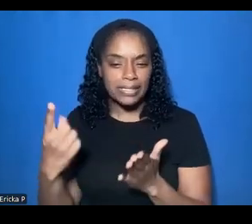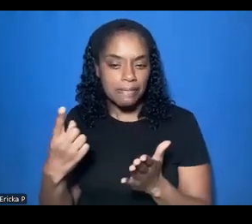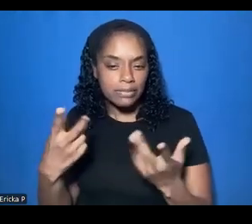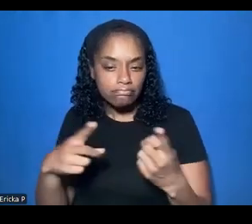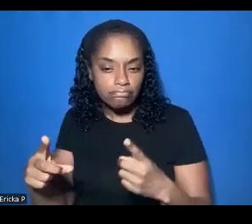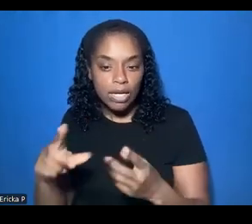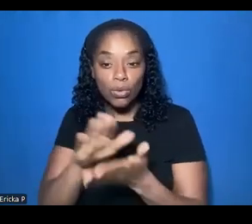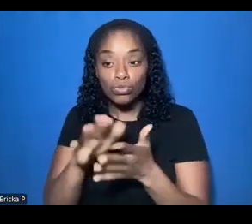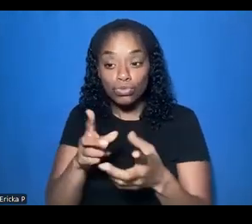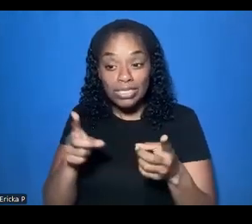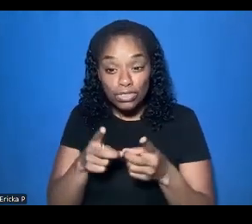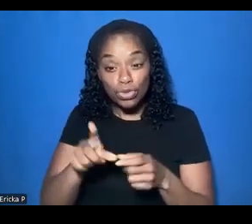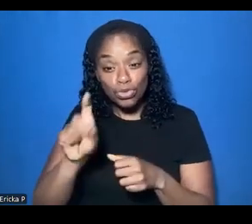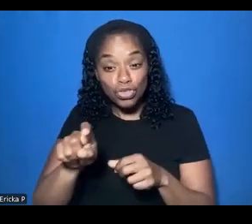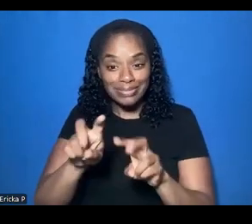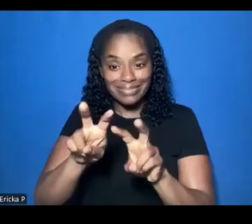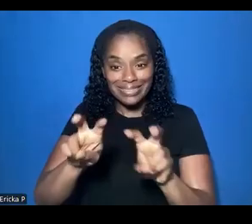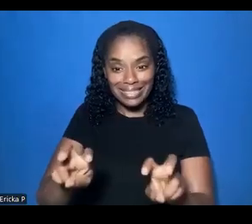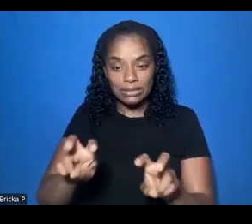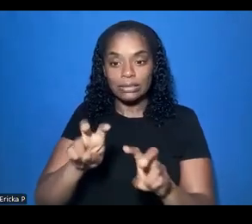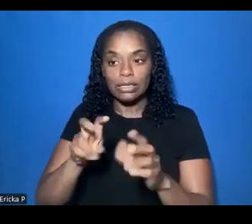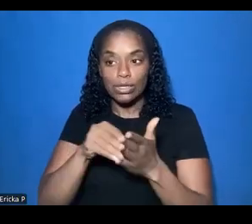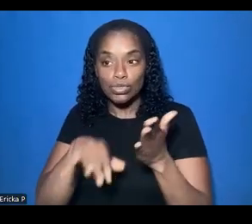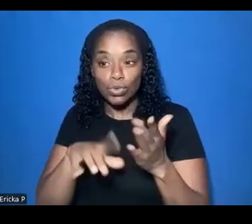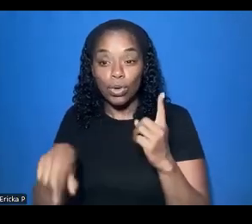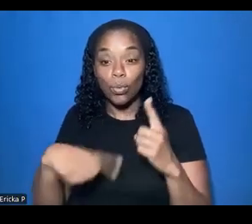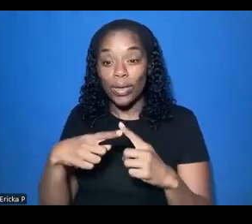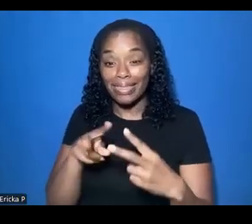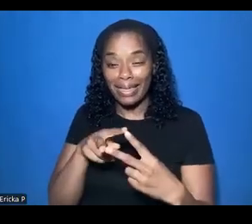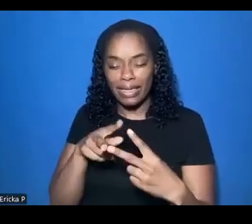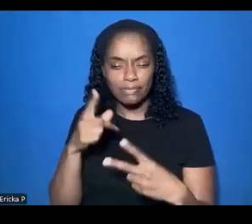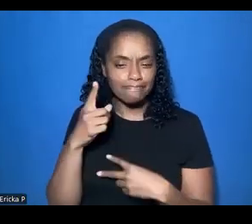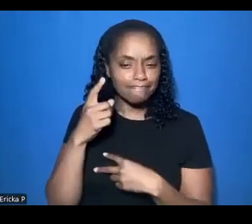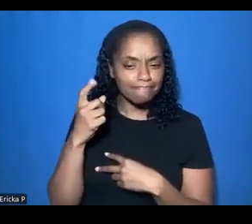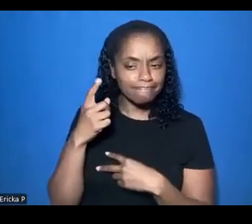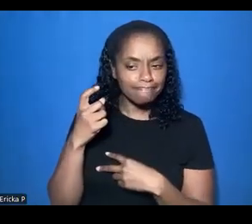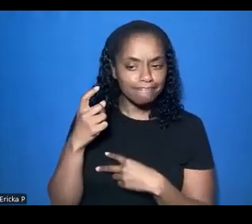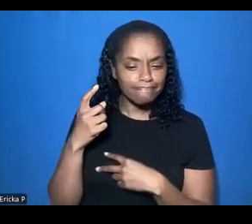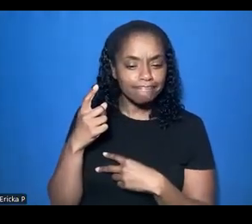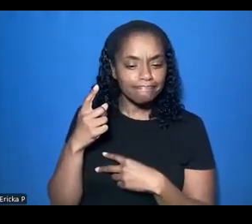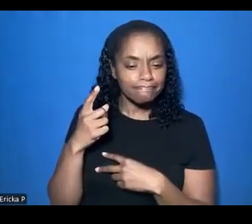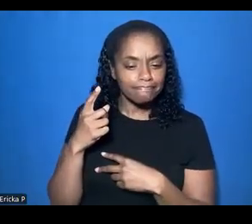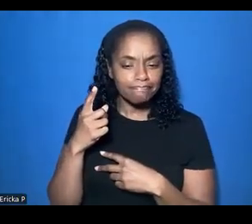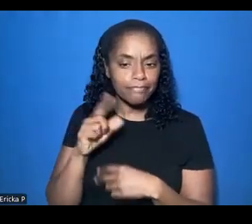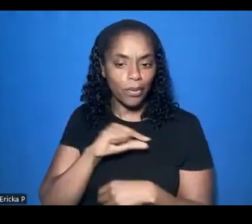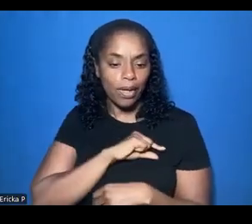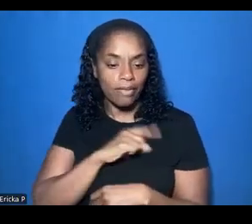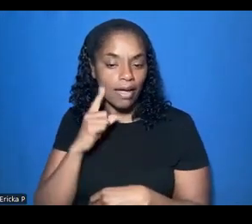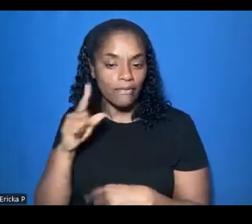should assess a student when they, either suspect that they may qualify for for Special Education